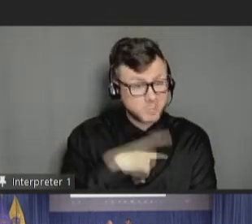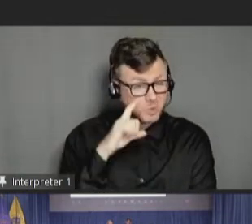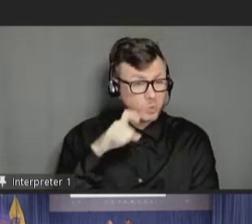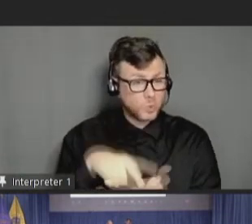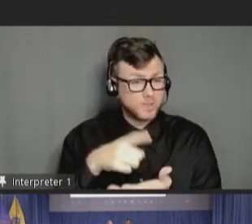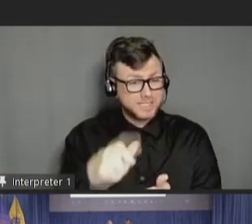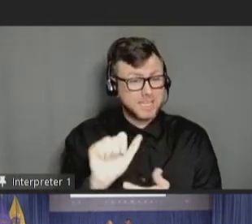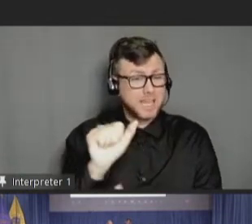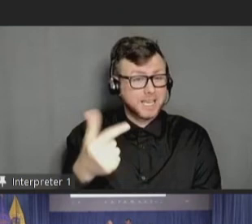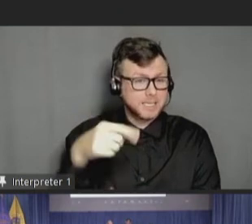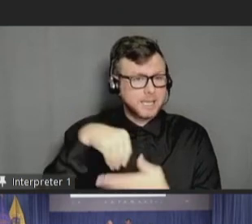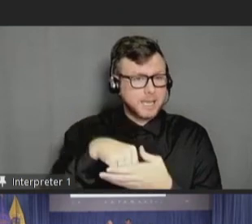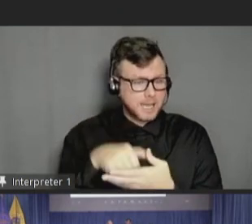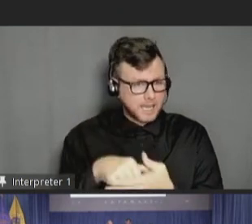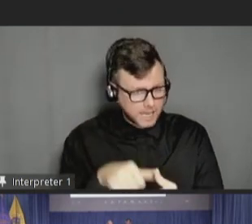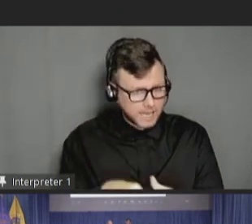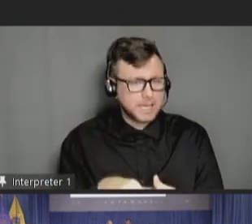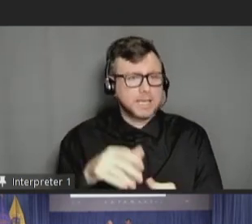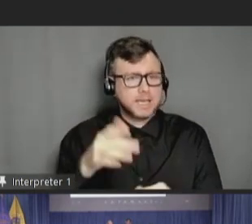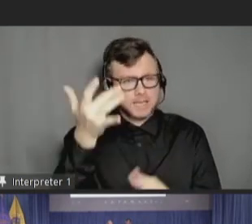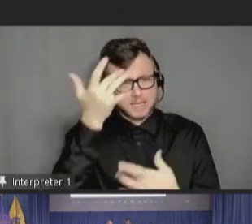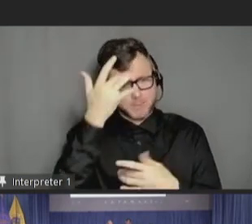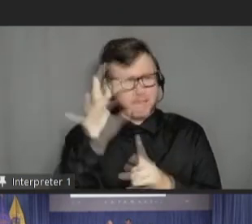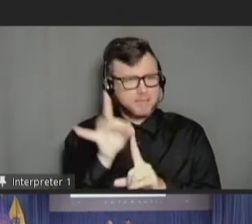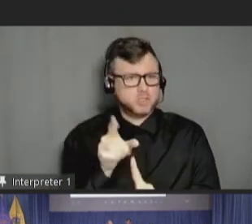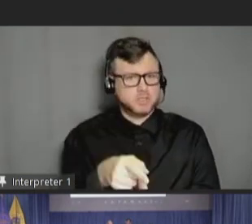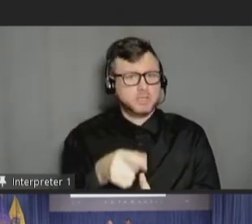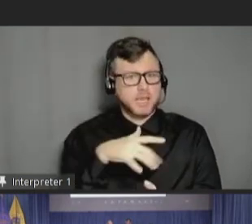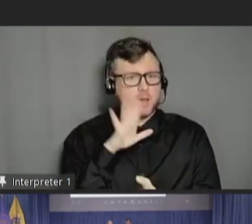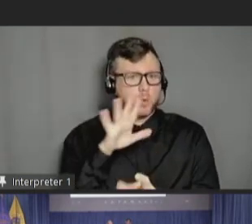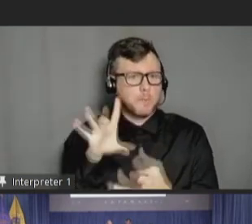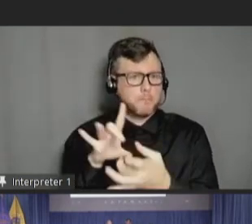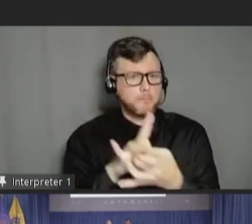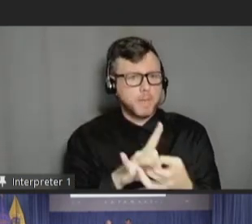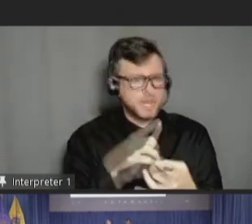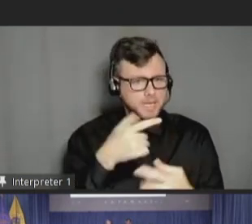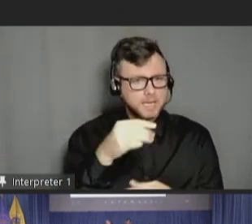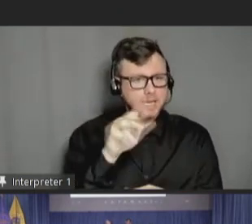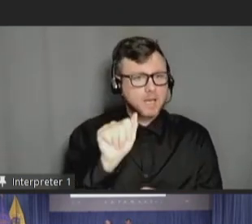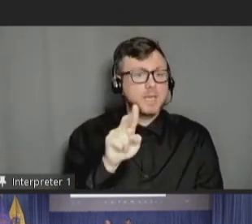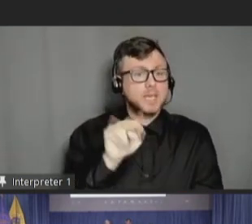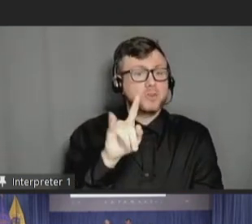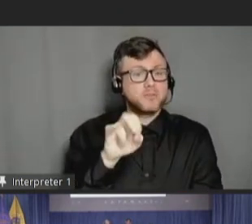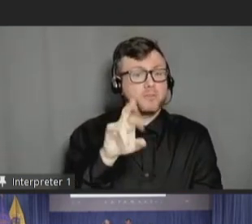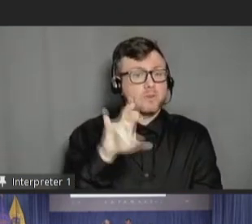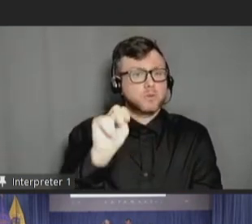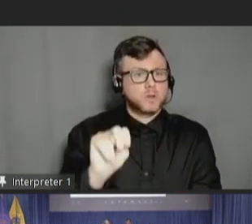of the pathogen bind to the pathogen and allow gamma-interferon-activated macrophages to come